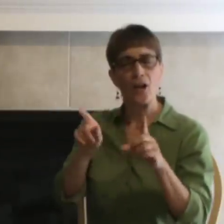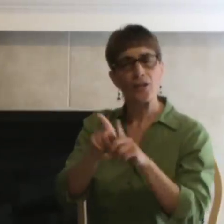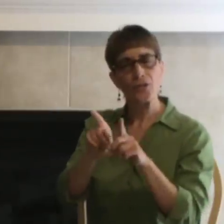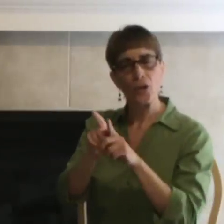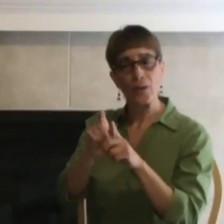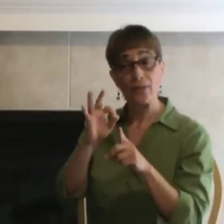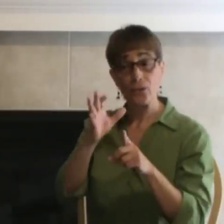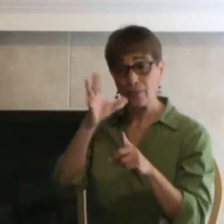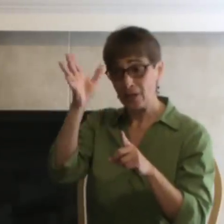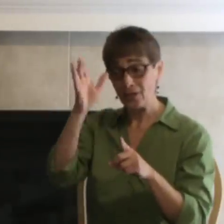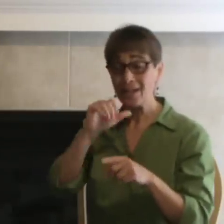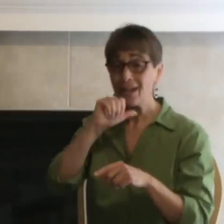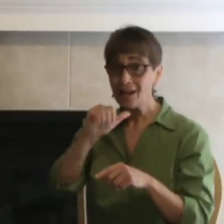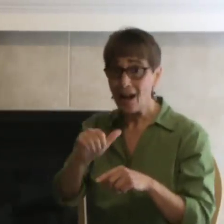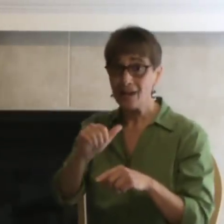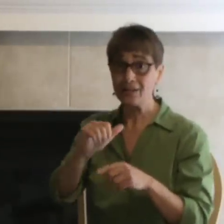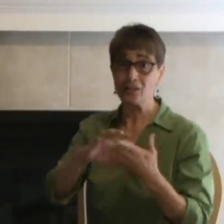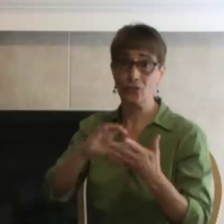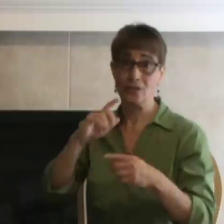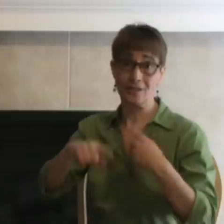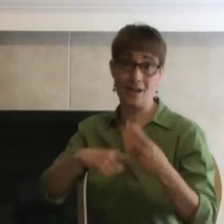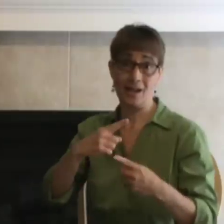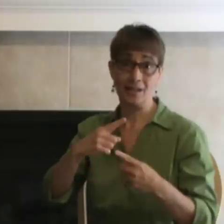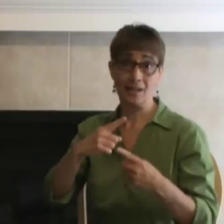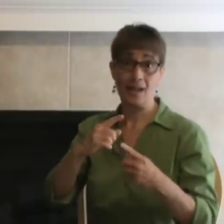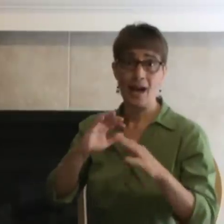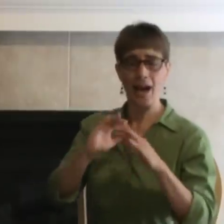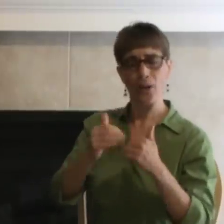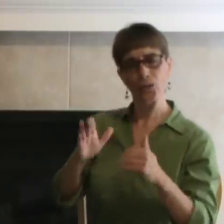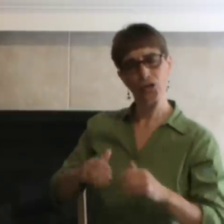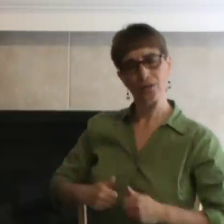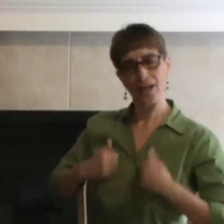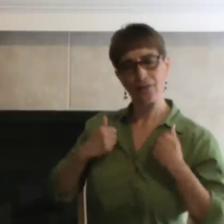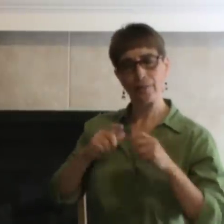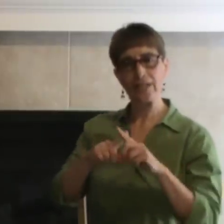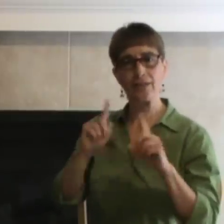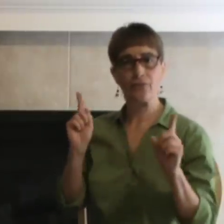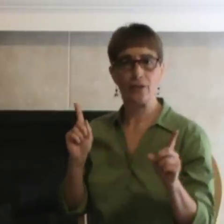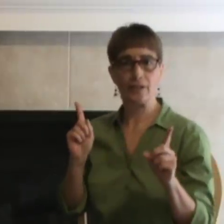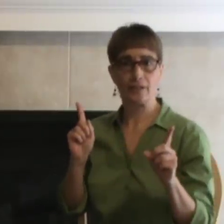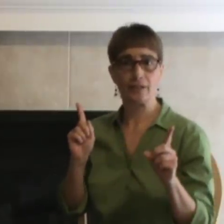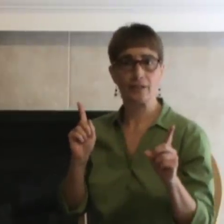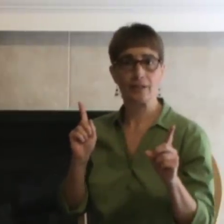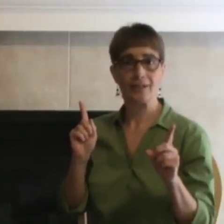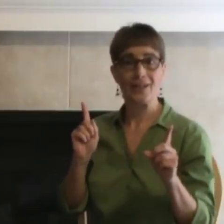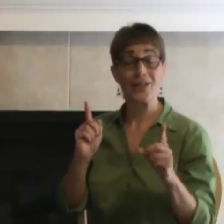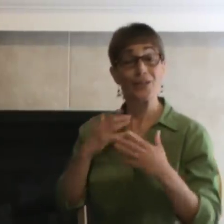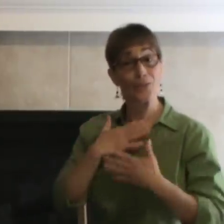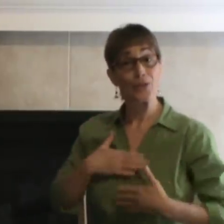and relationship? If your parents had not learned Sign, how would your life be different?"